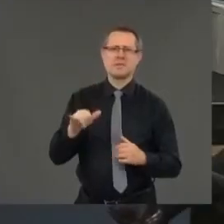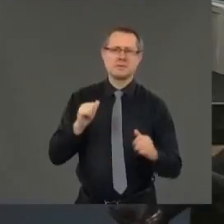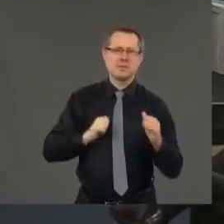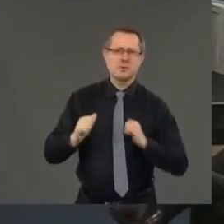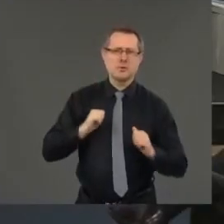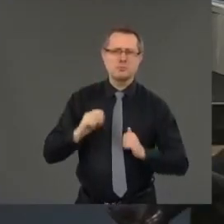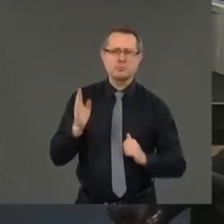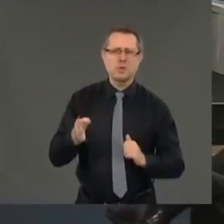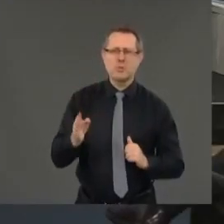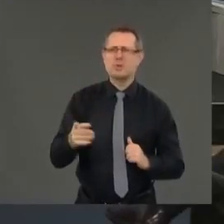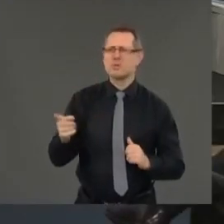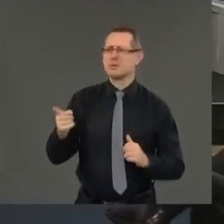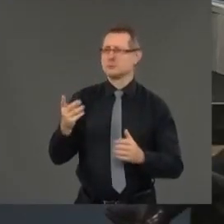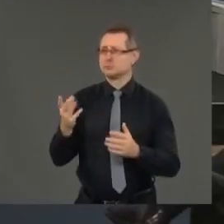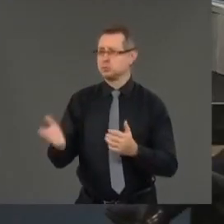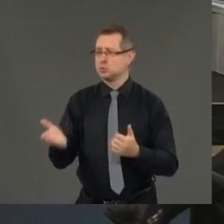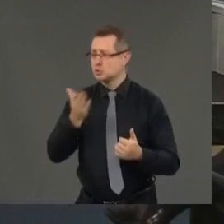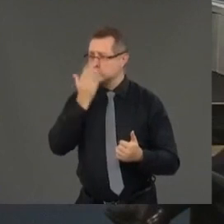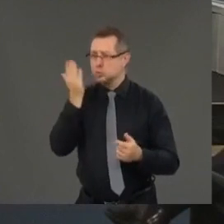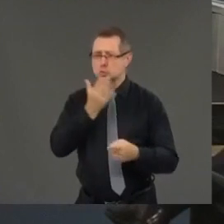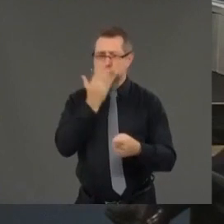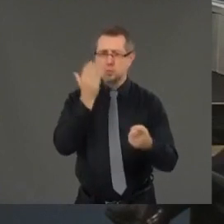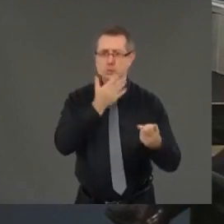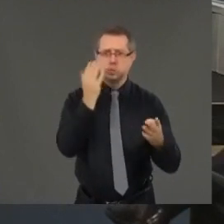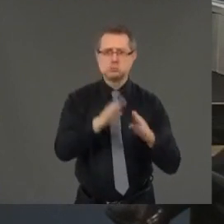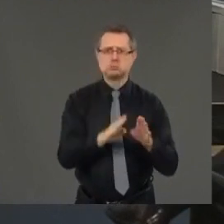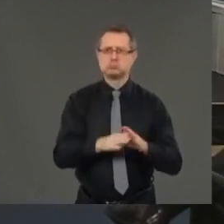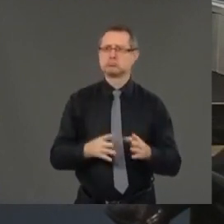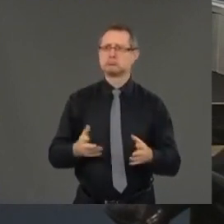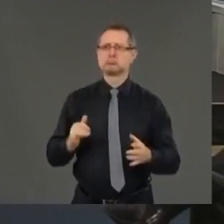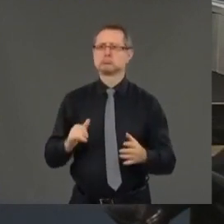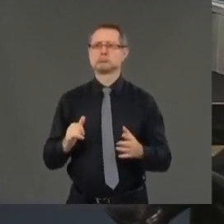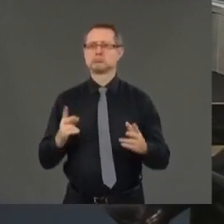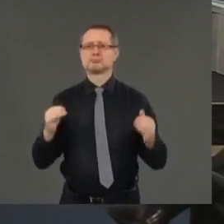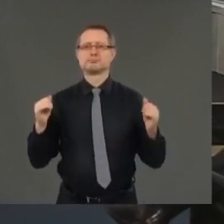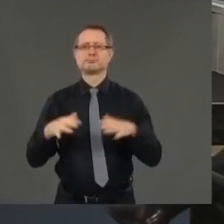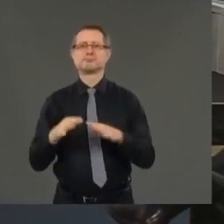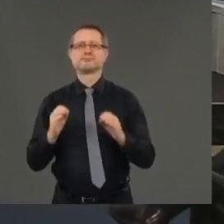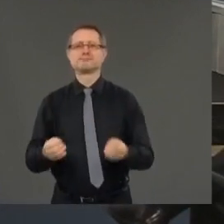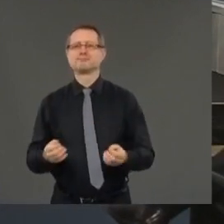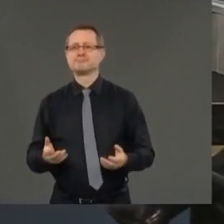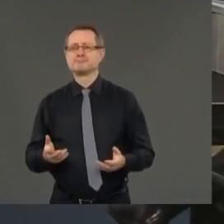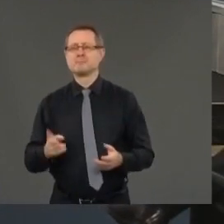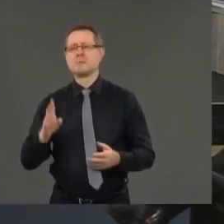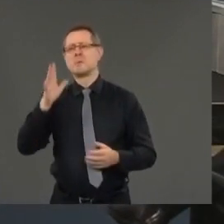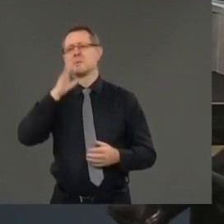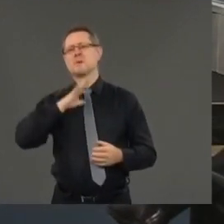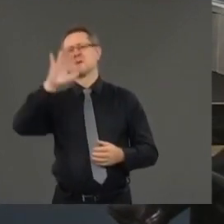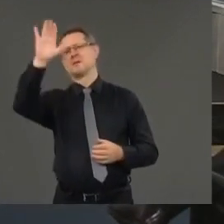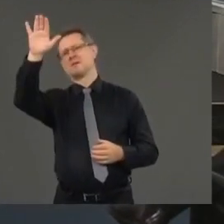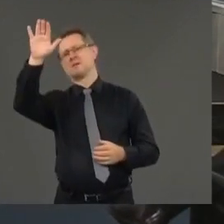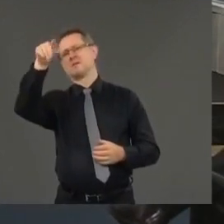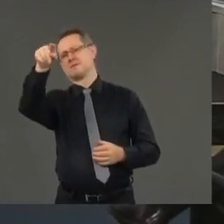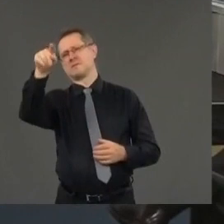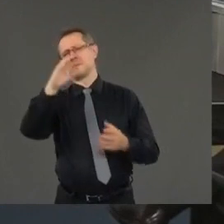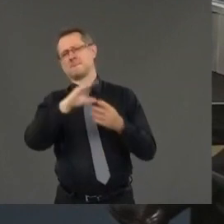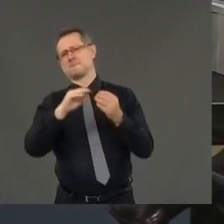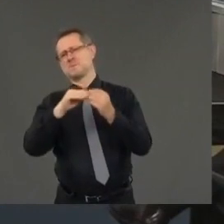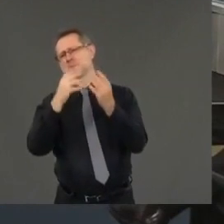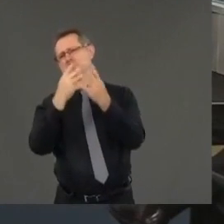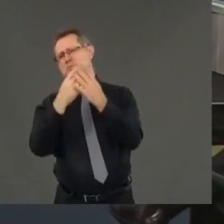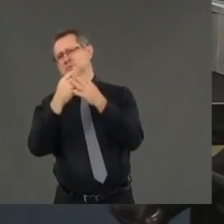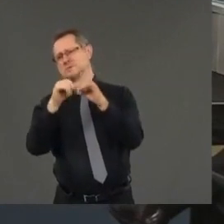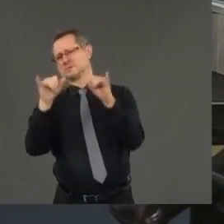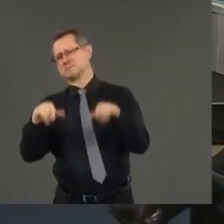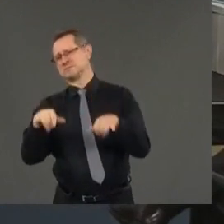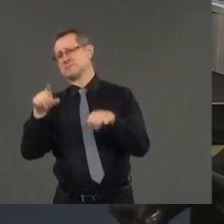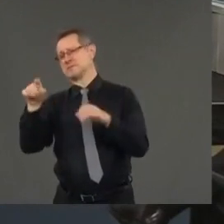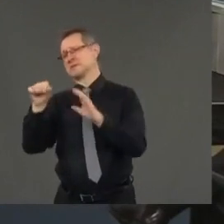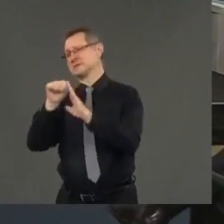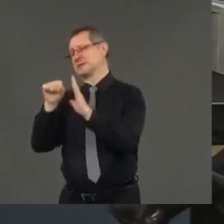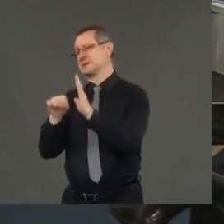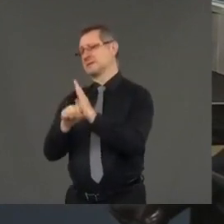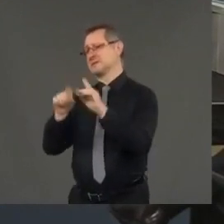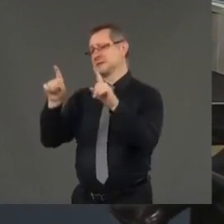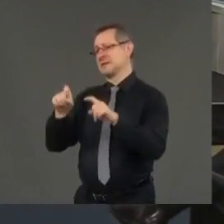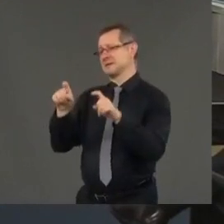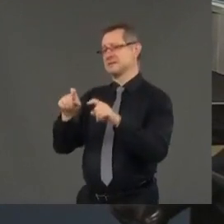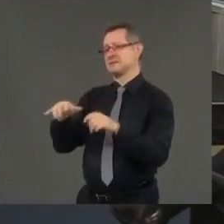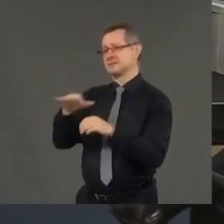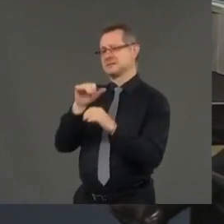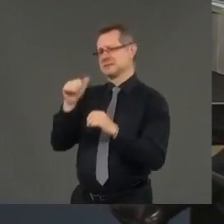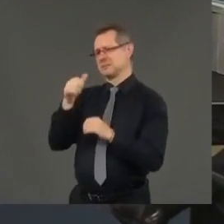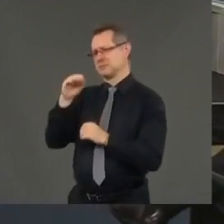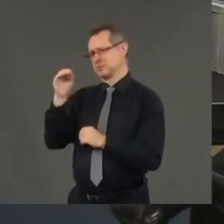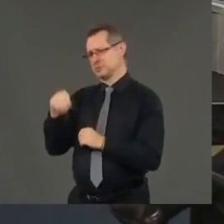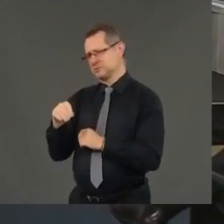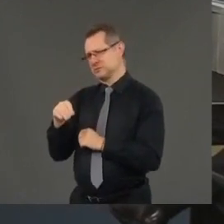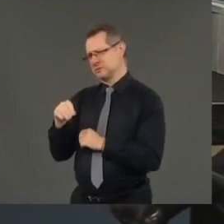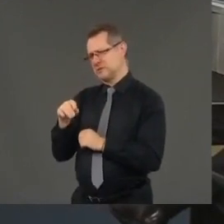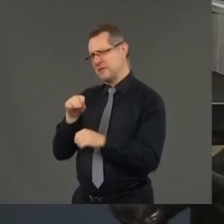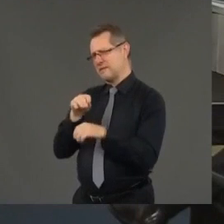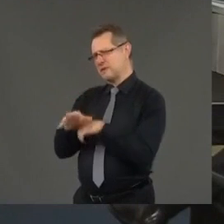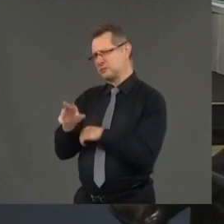SO, THAT'S AN ELEMENT.